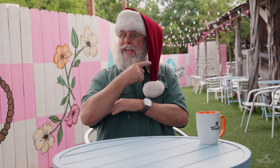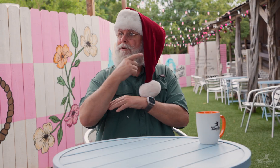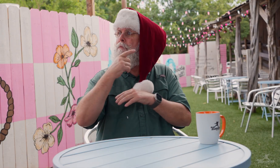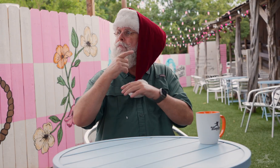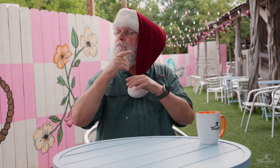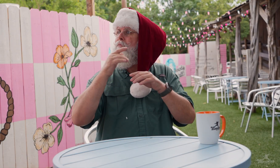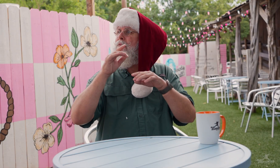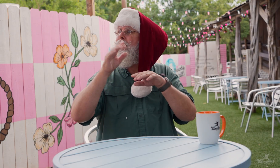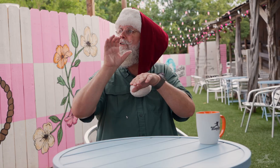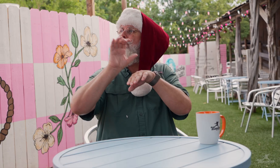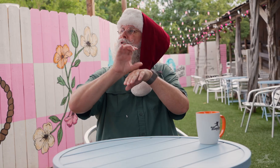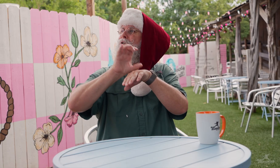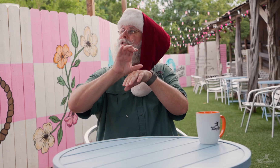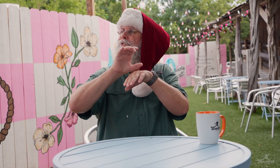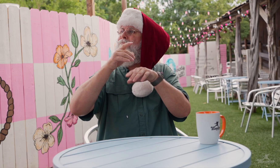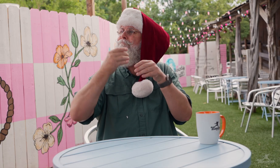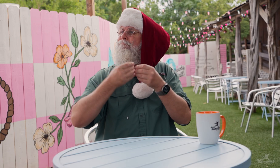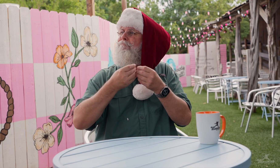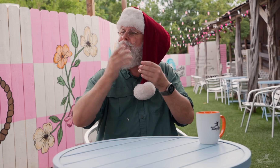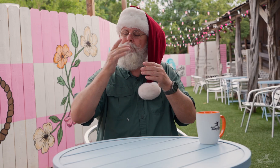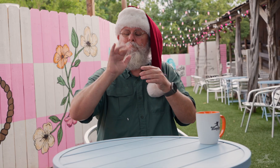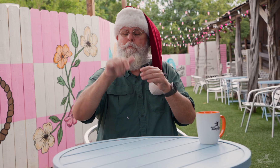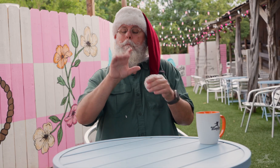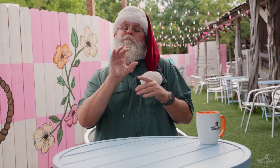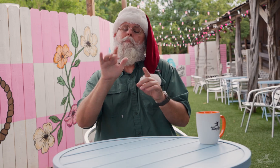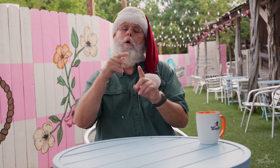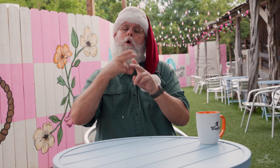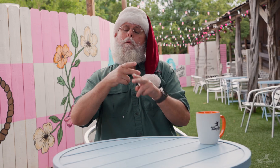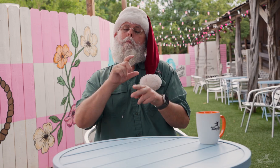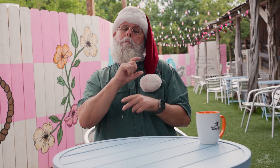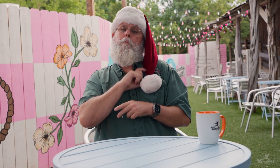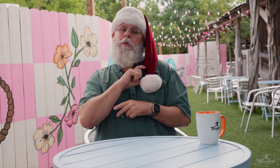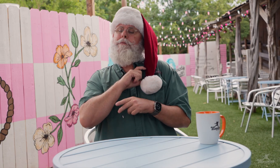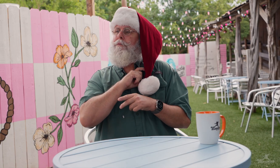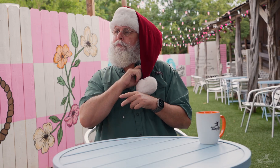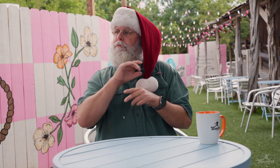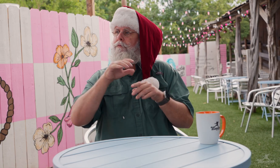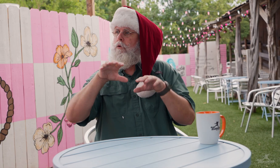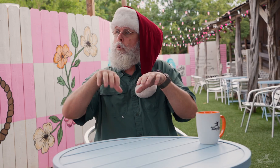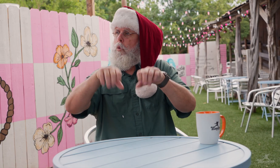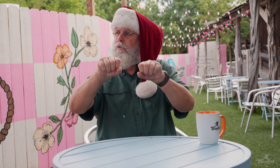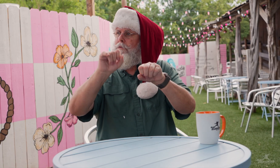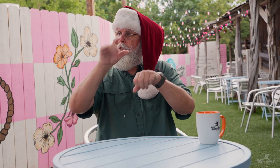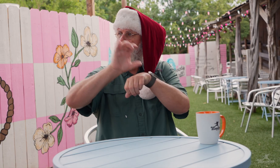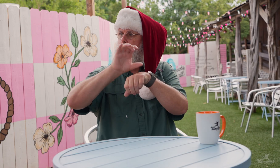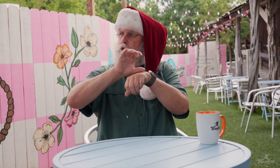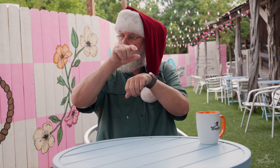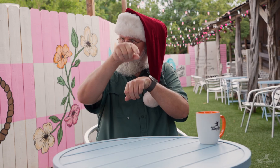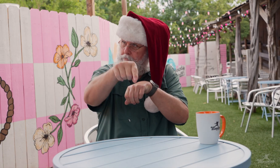the church organization Actually, a police organization hosted the event at a church